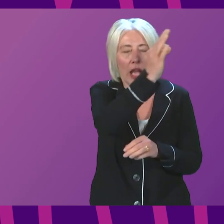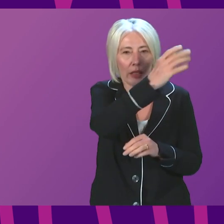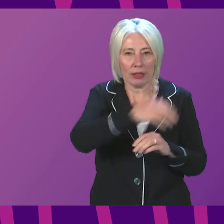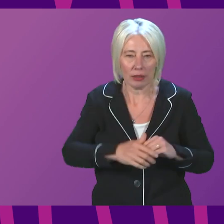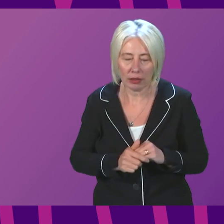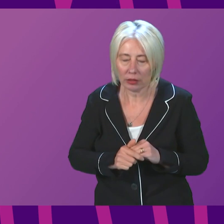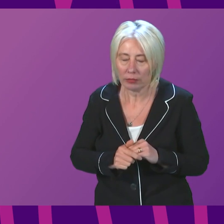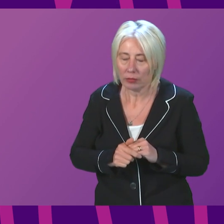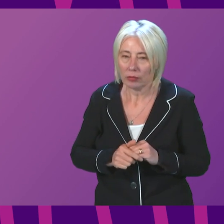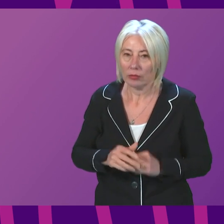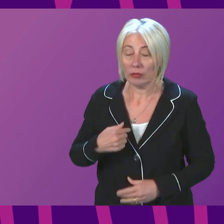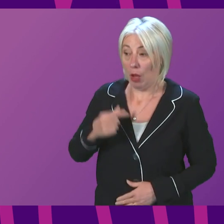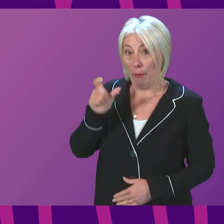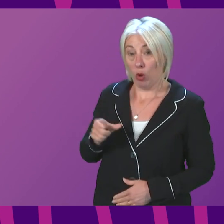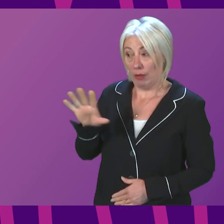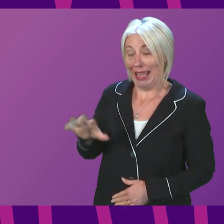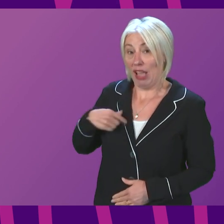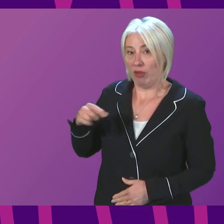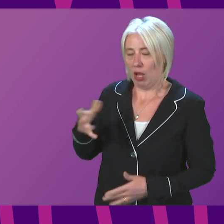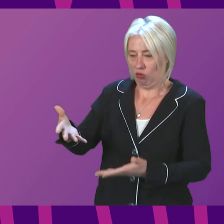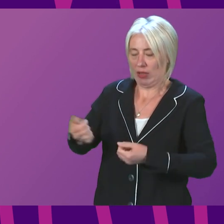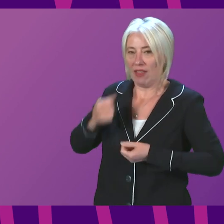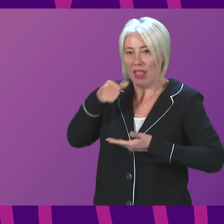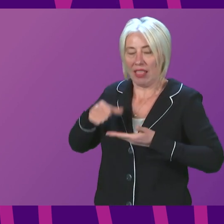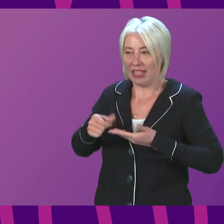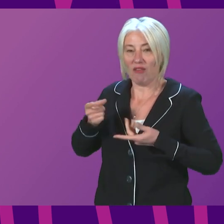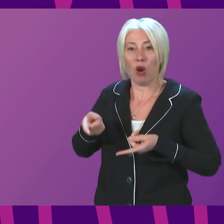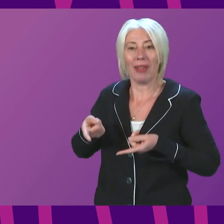My constituent Samantha received a letter from the Cabinet Secretary for Health and